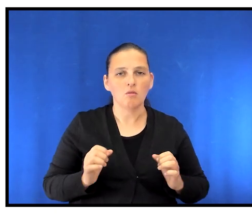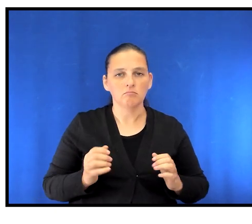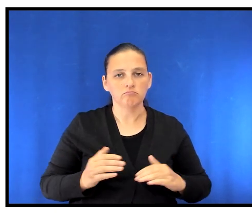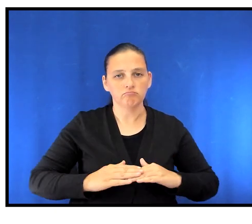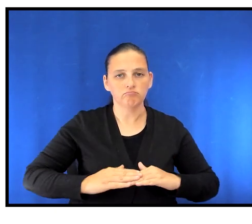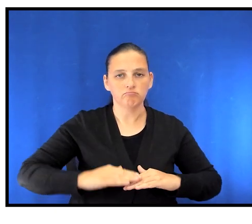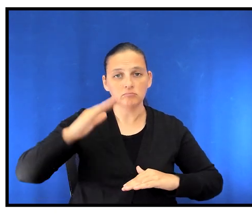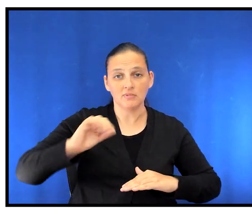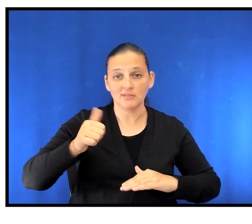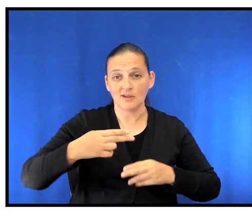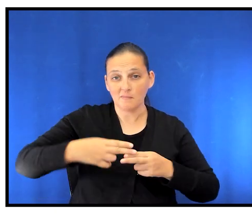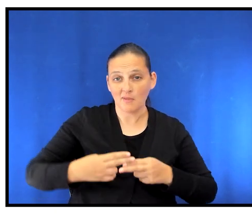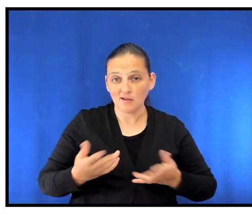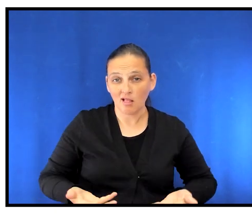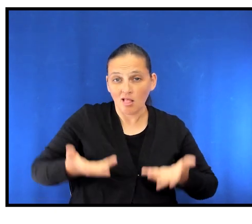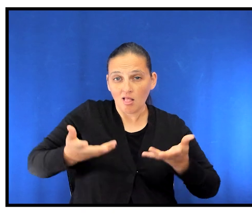and reaching too far behind your back.